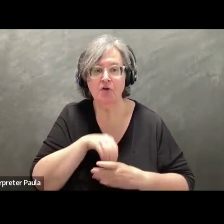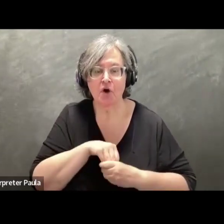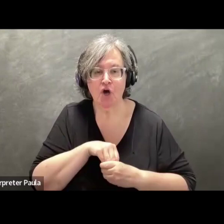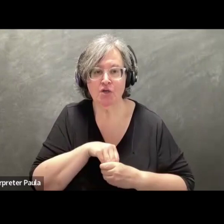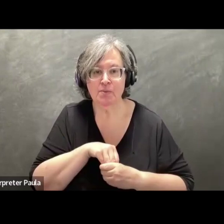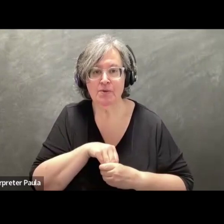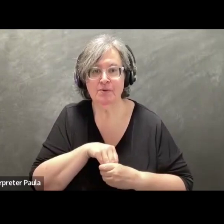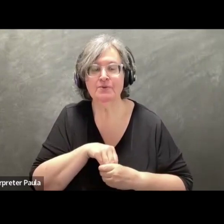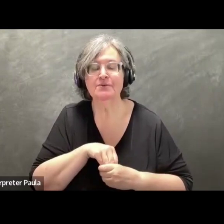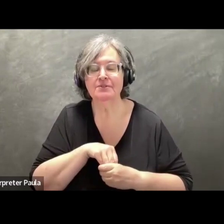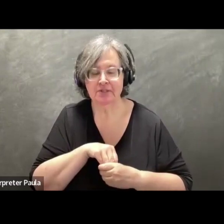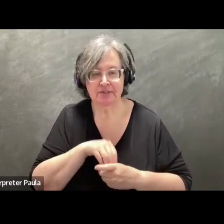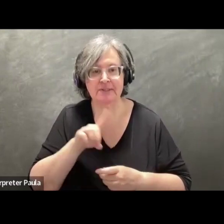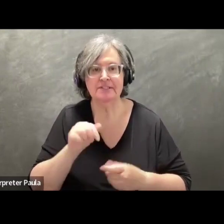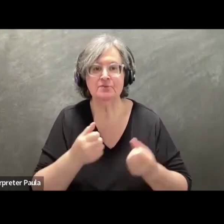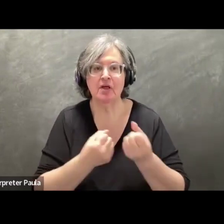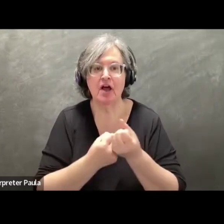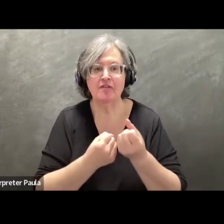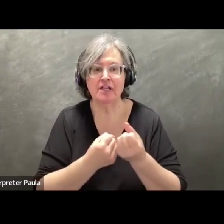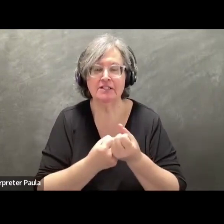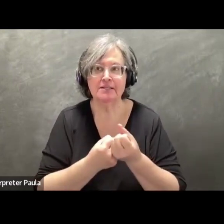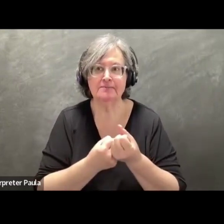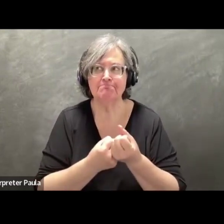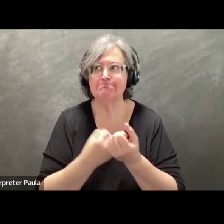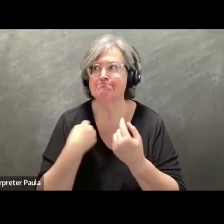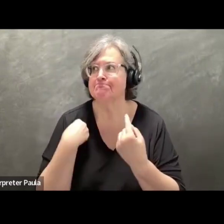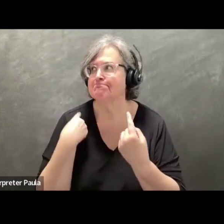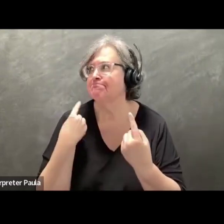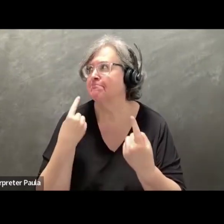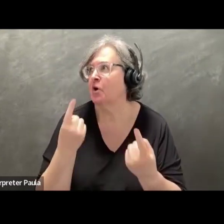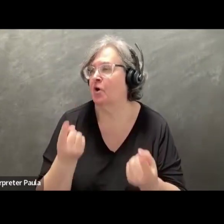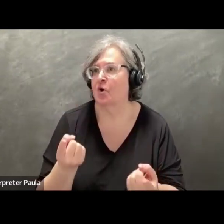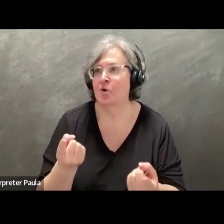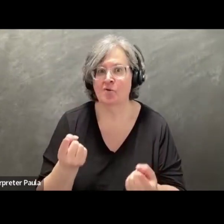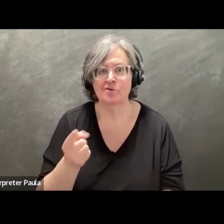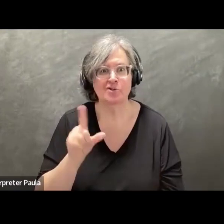disability Advocacy, probably since like 2018 although I've